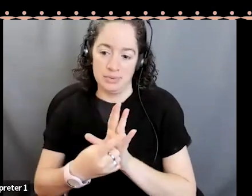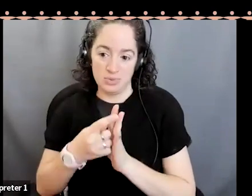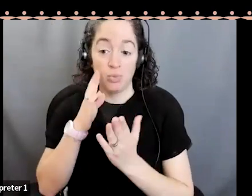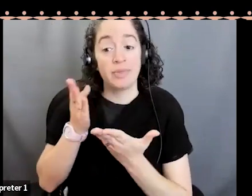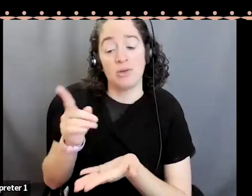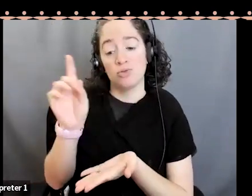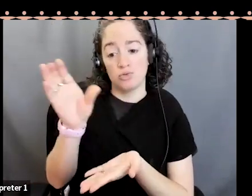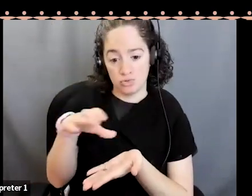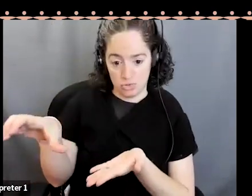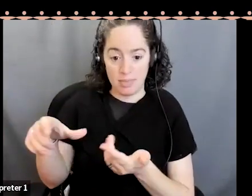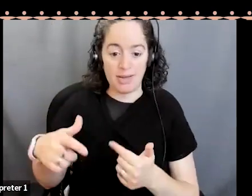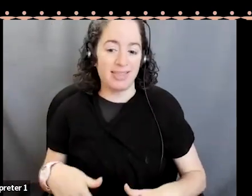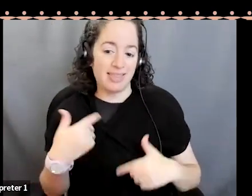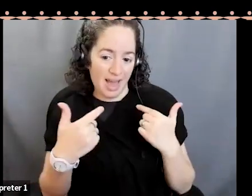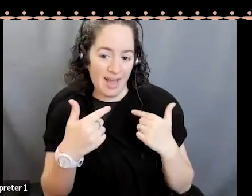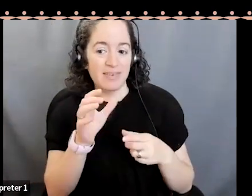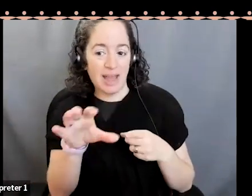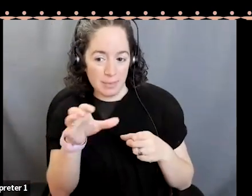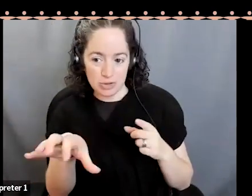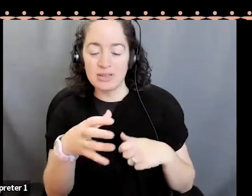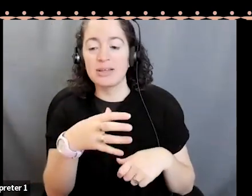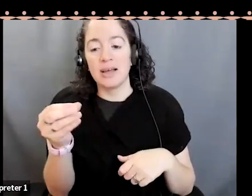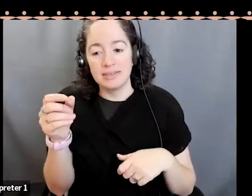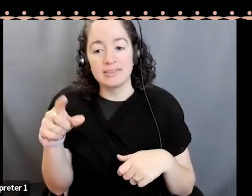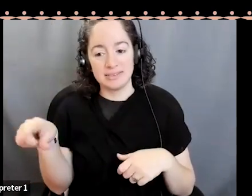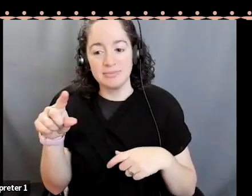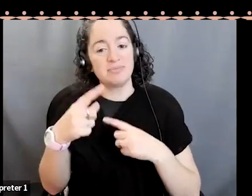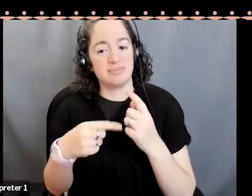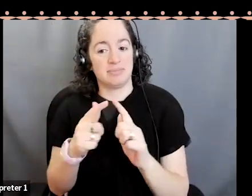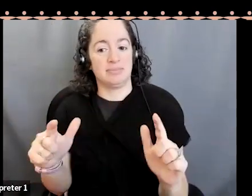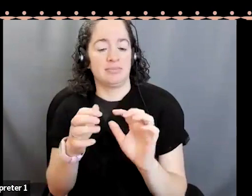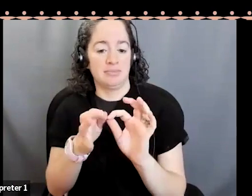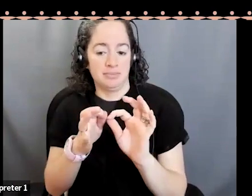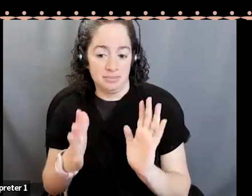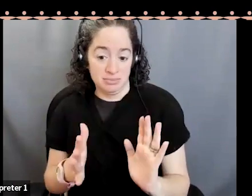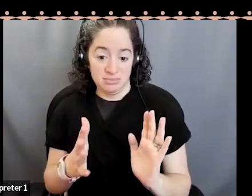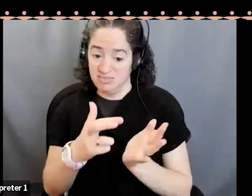captions and sign language interpretation. Registration costs absolutely nothing.